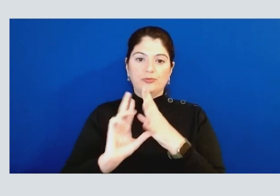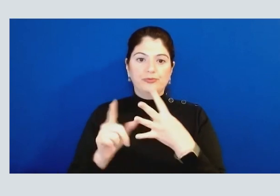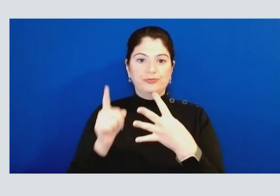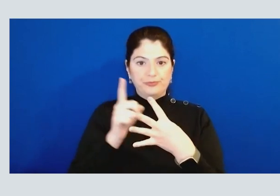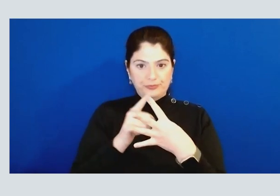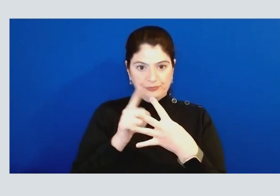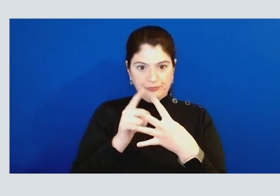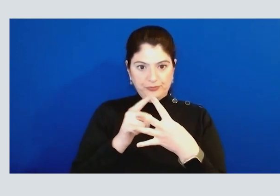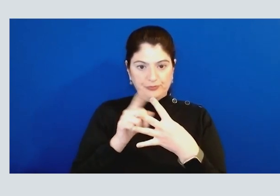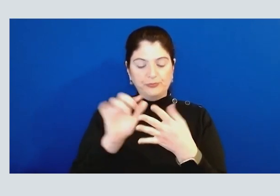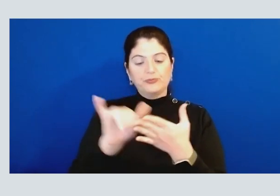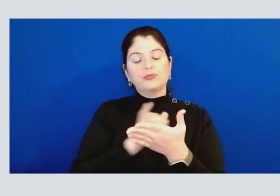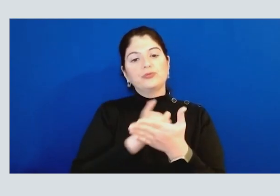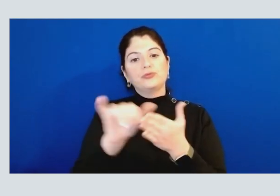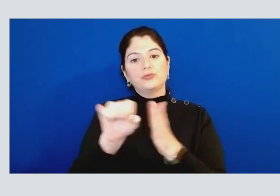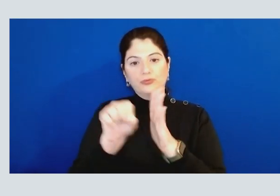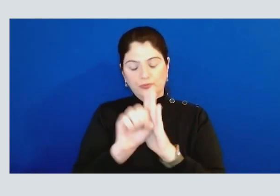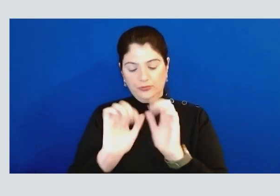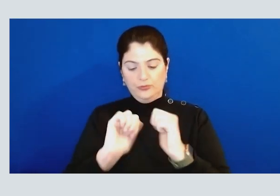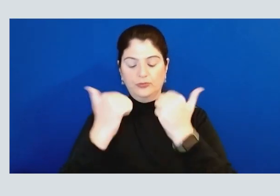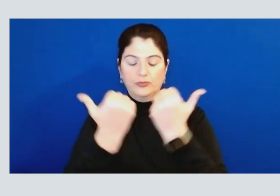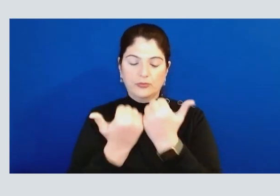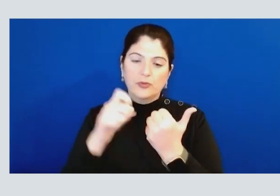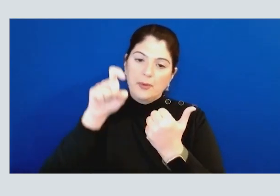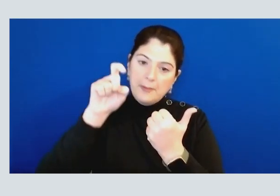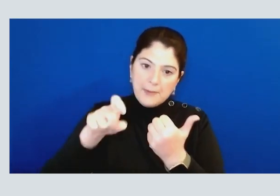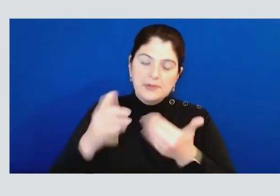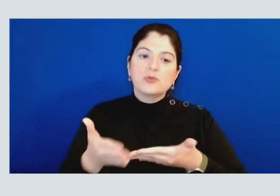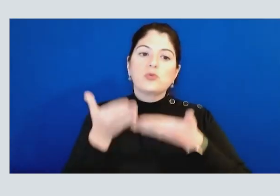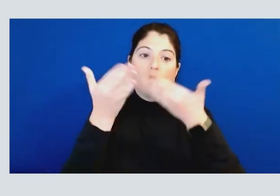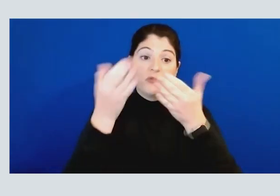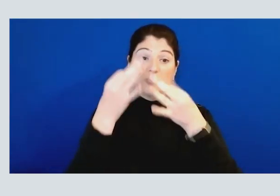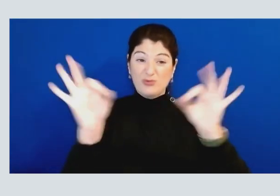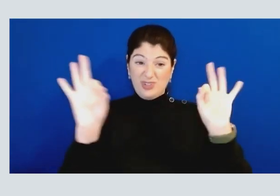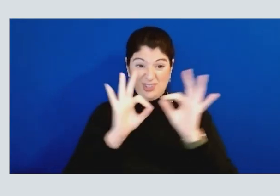New York State agencies must offer free interpretation services